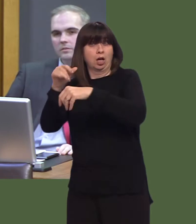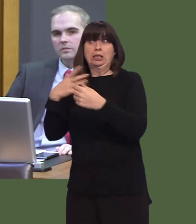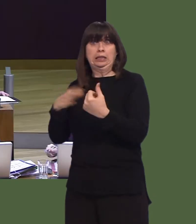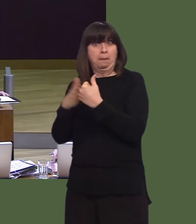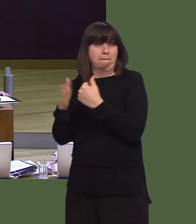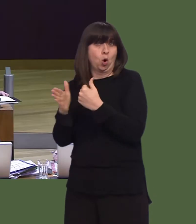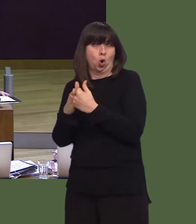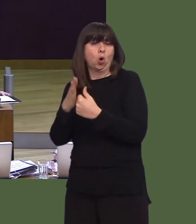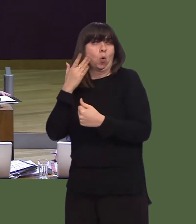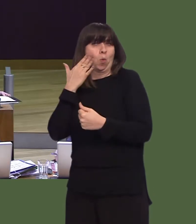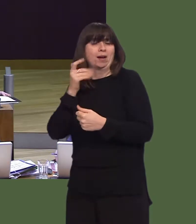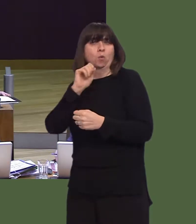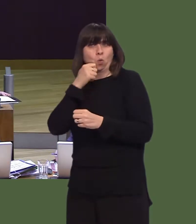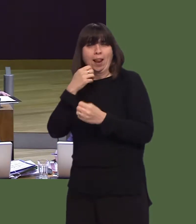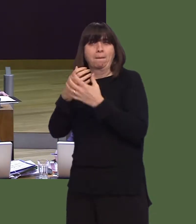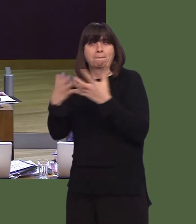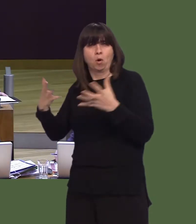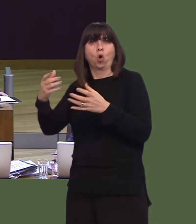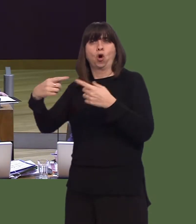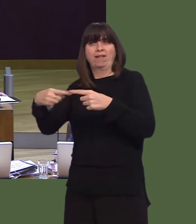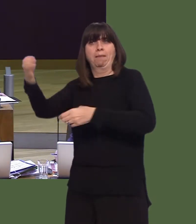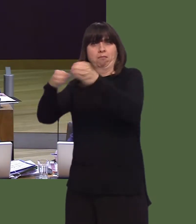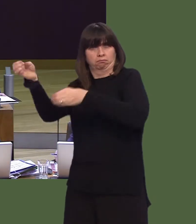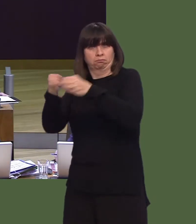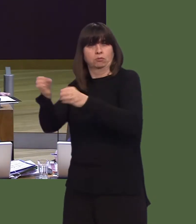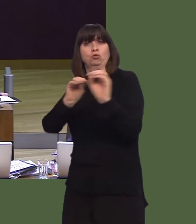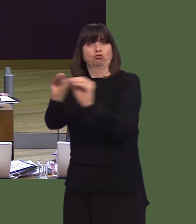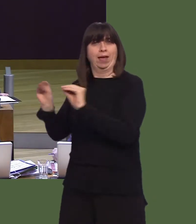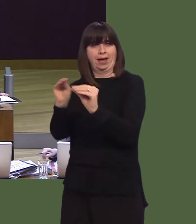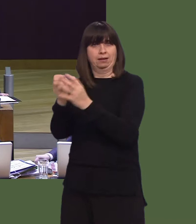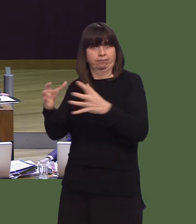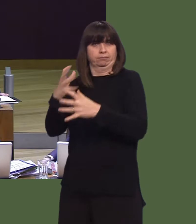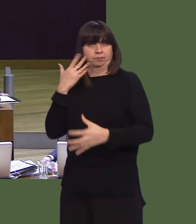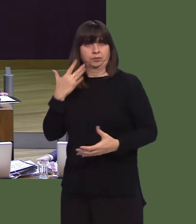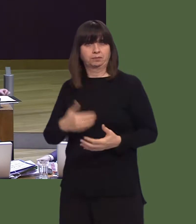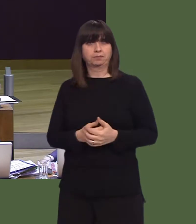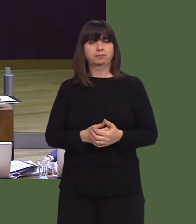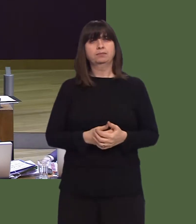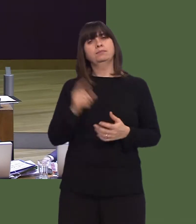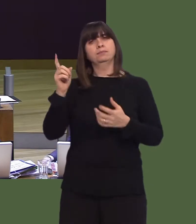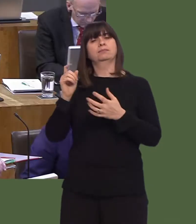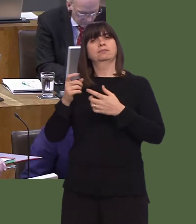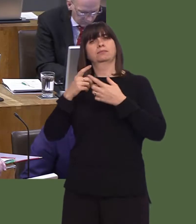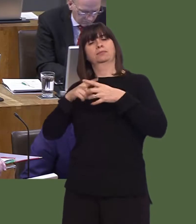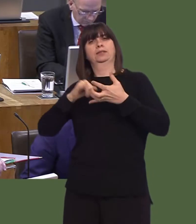Carwyn Jones AM: That is something that the Cabinet Secretary for health will be able to announce in due course.